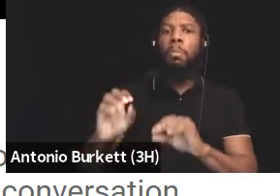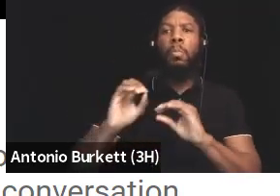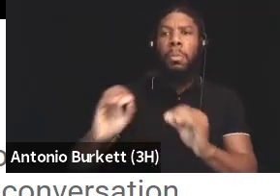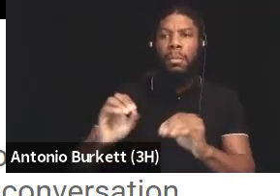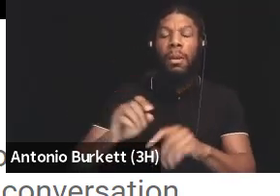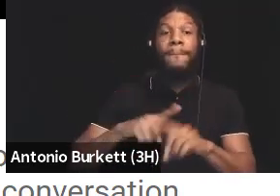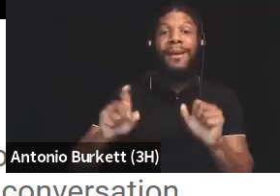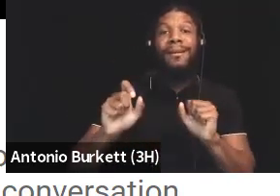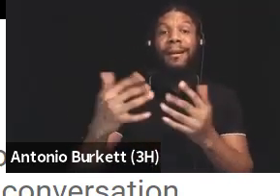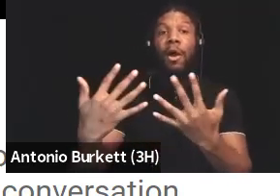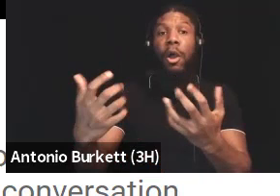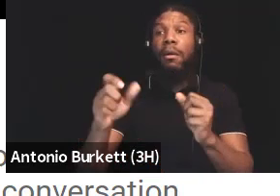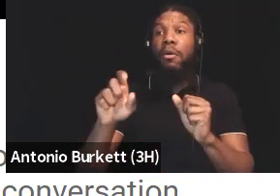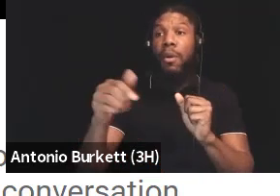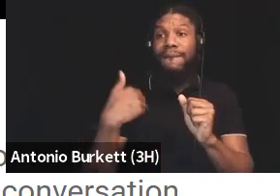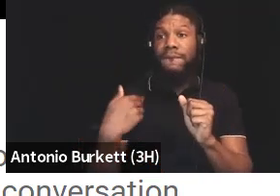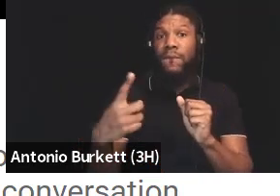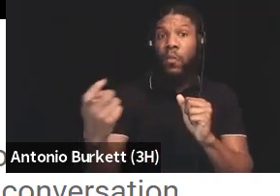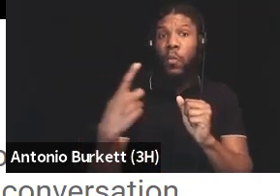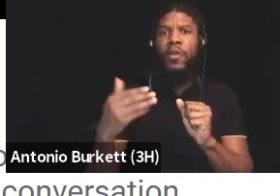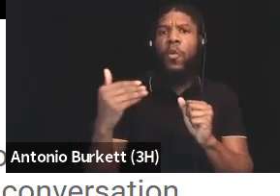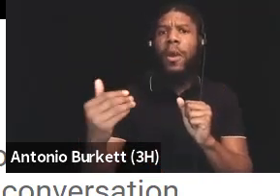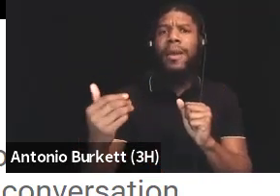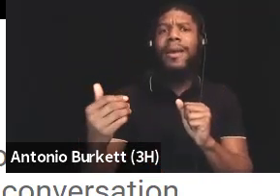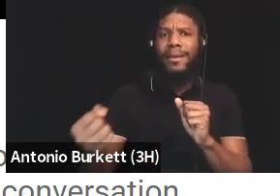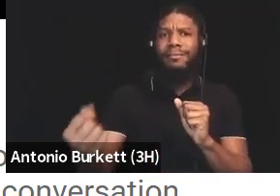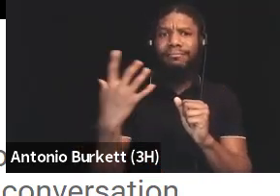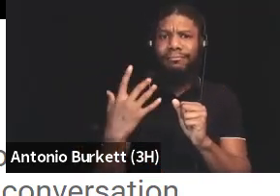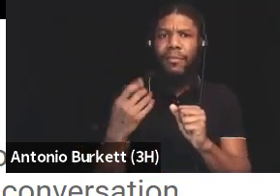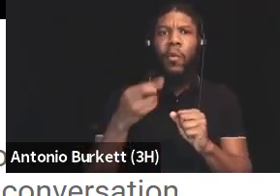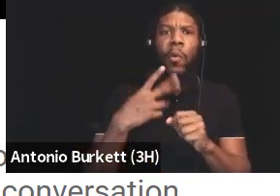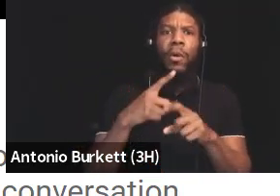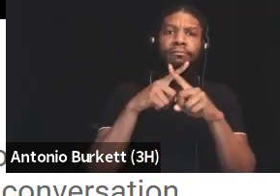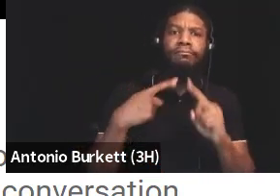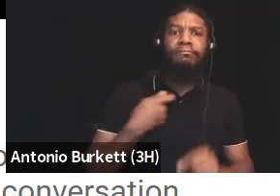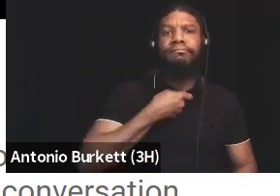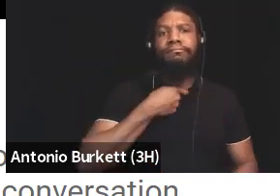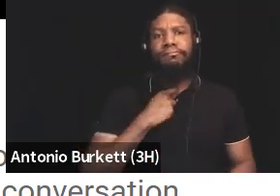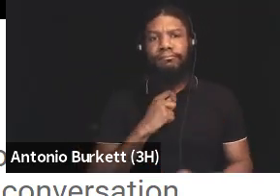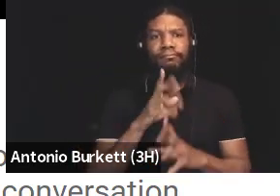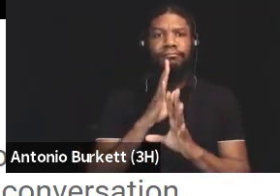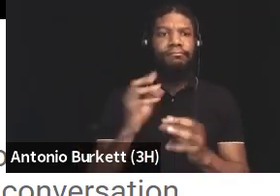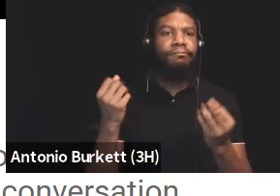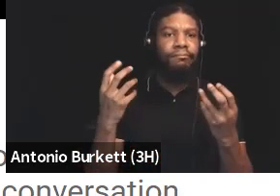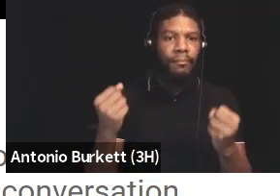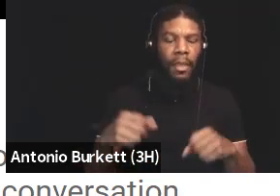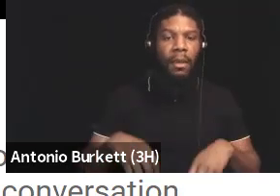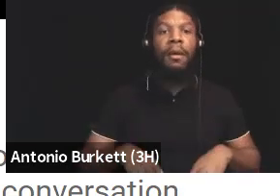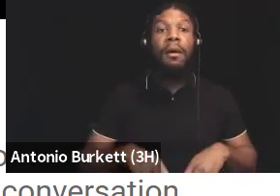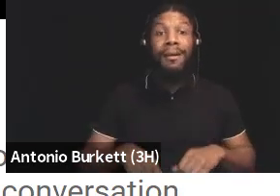please feel free to ask it of us in the chat or to unmute. But if we don't have any,